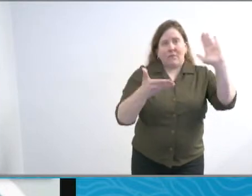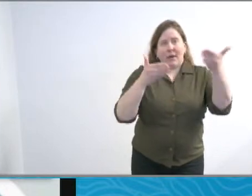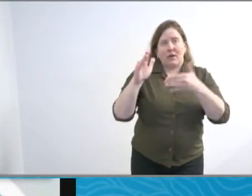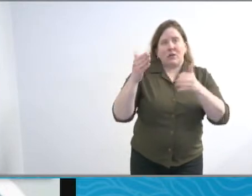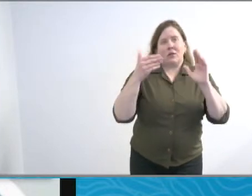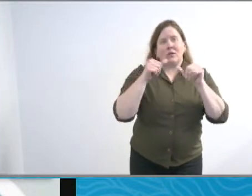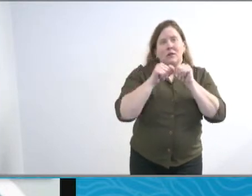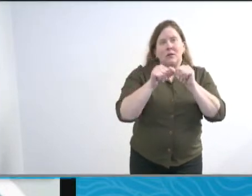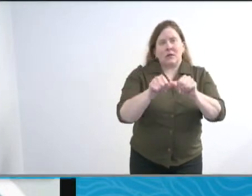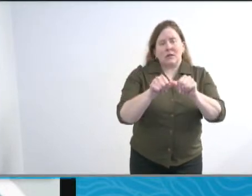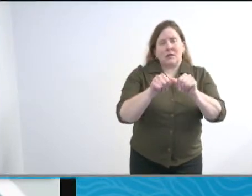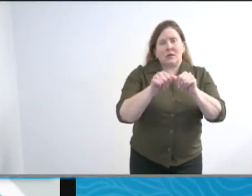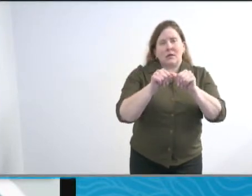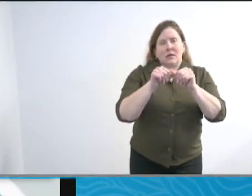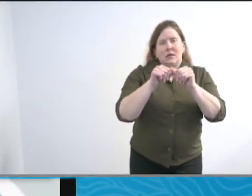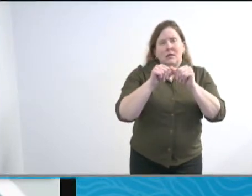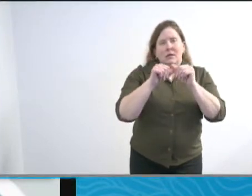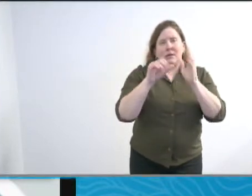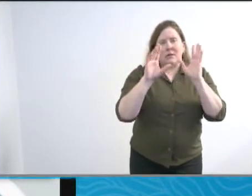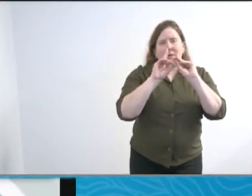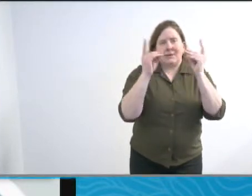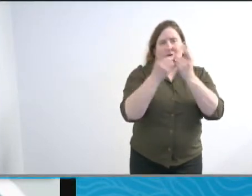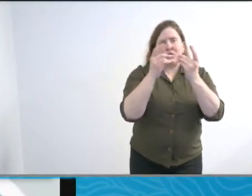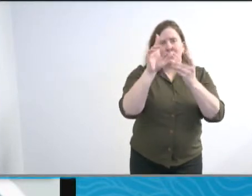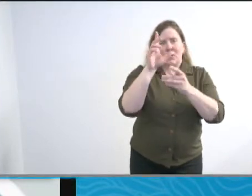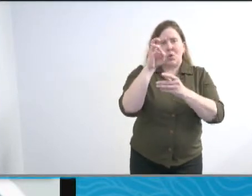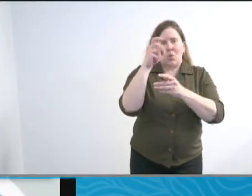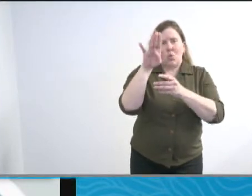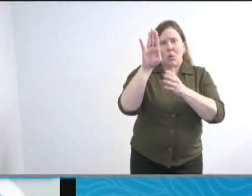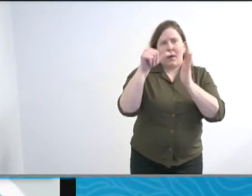to look on our district webpage, look for those updates,